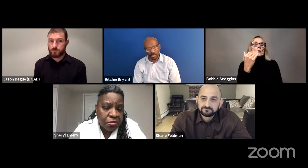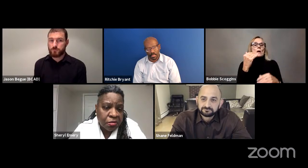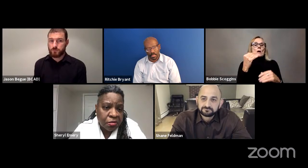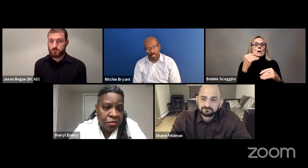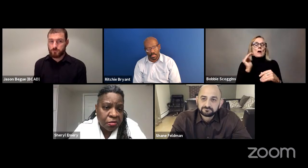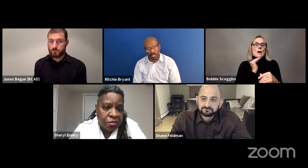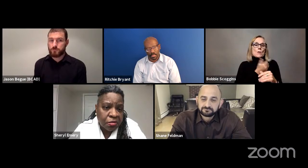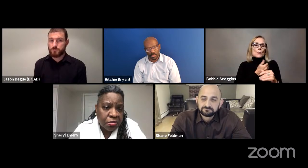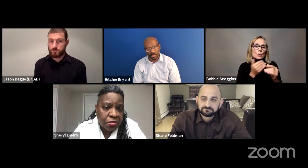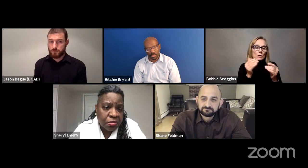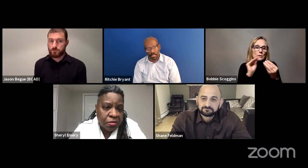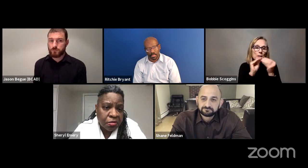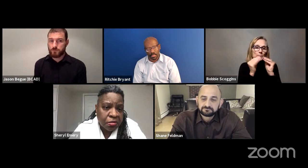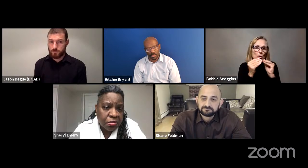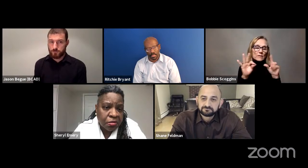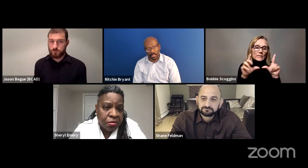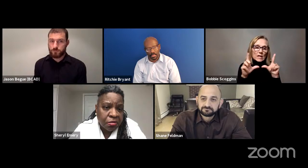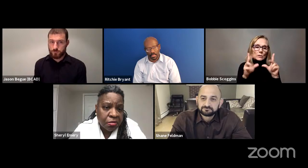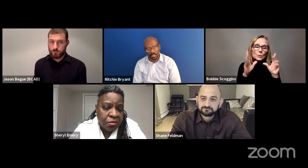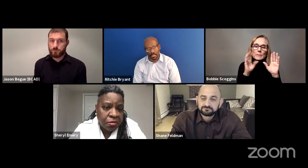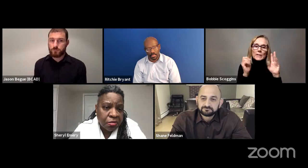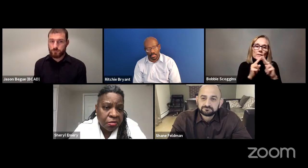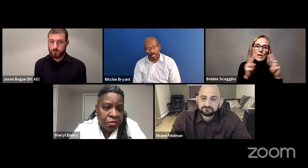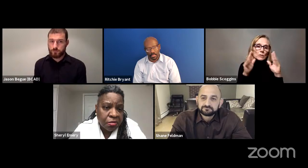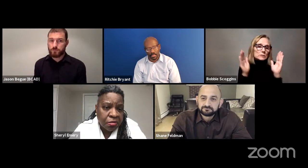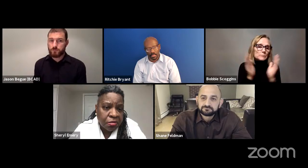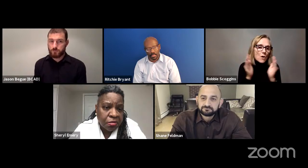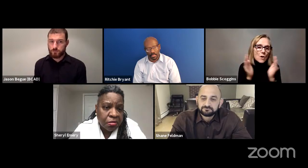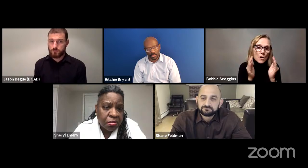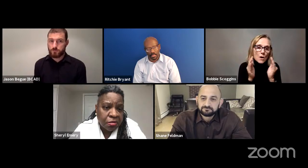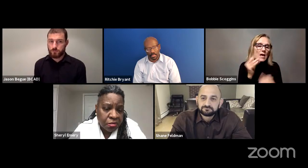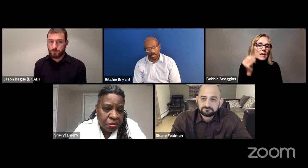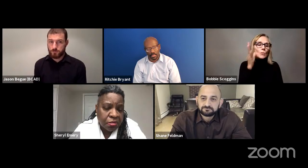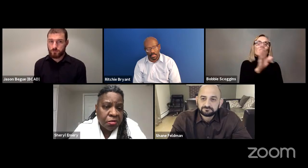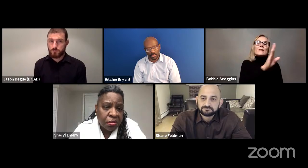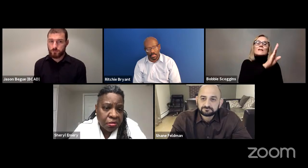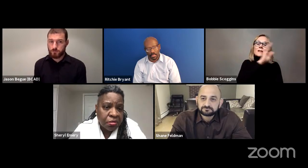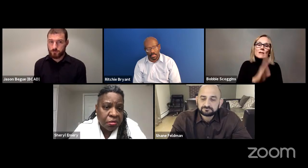is because we know unequivocally that our number of licensed interpreters were going